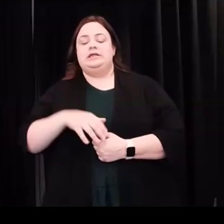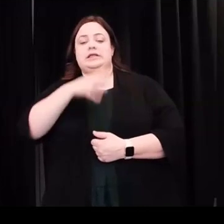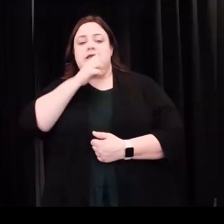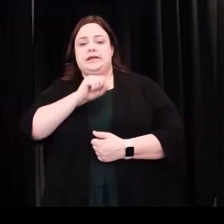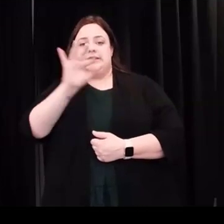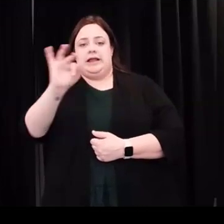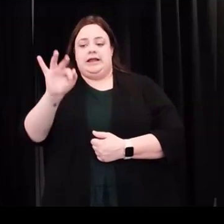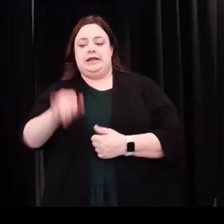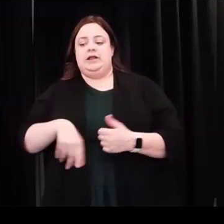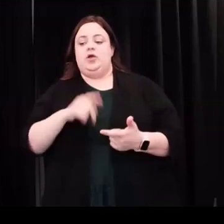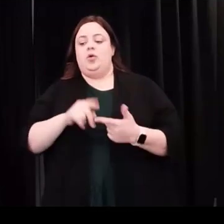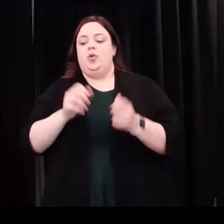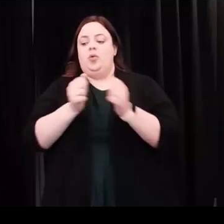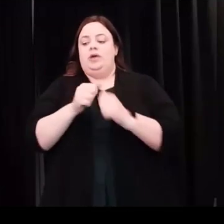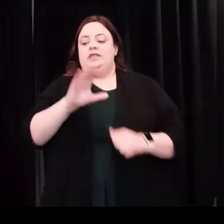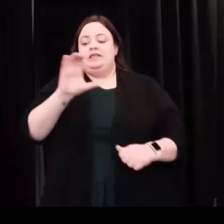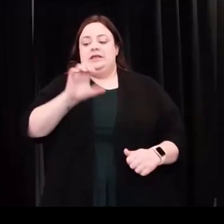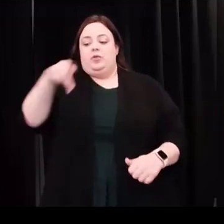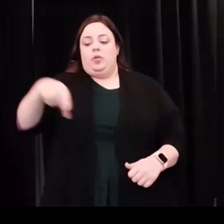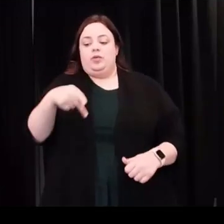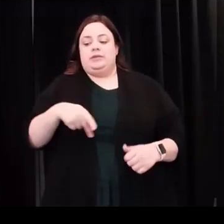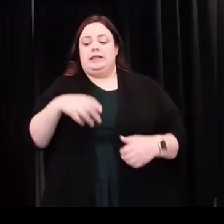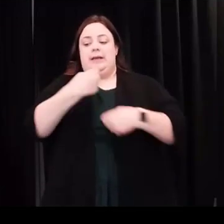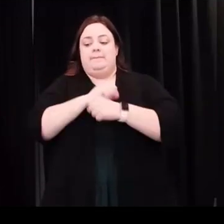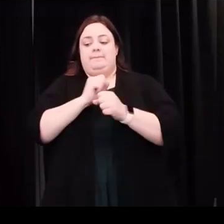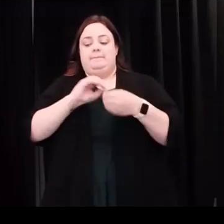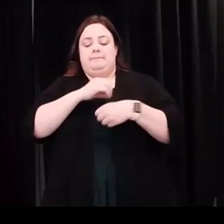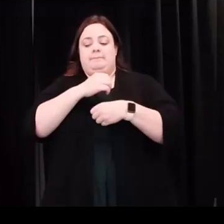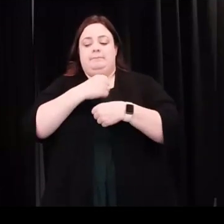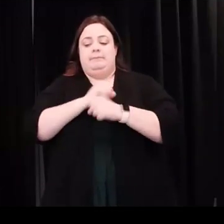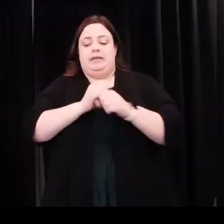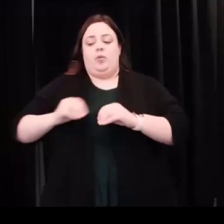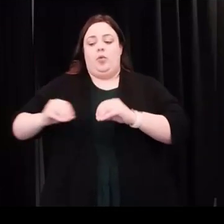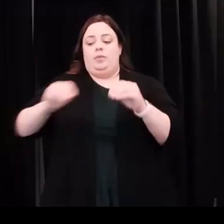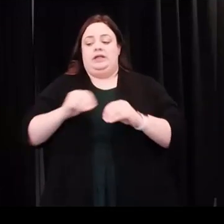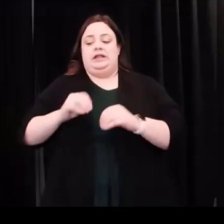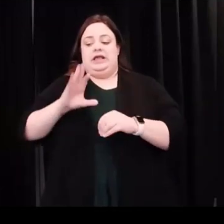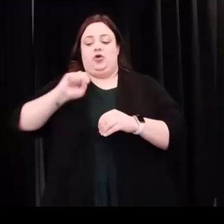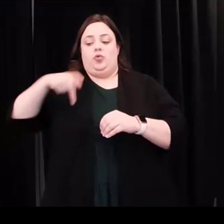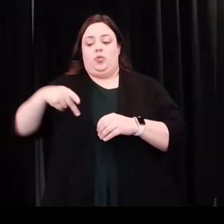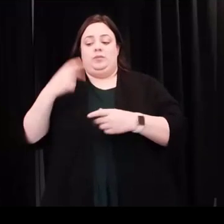palsy which makes mobility and grip difficult, and sitting upright and maintaining her posture can be